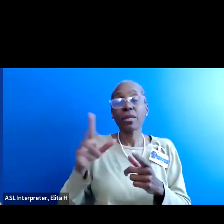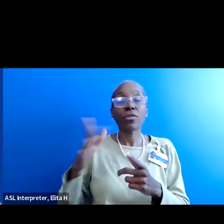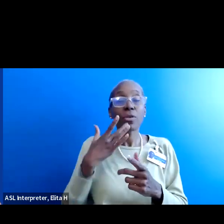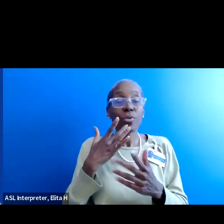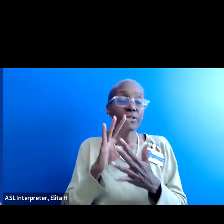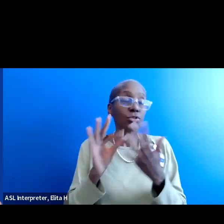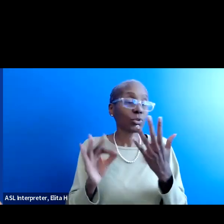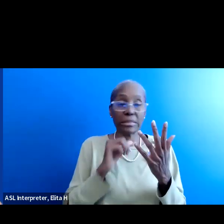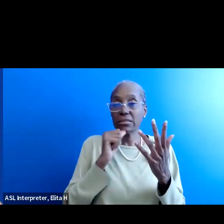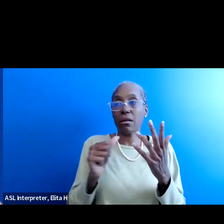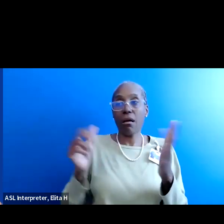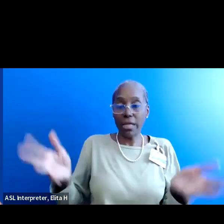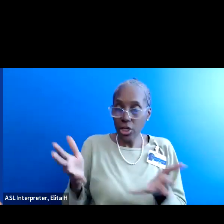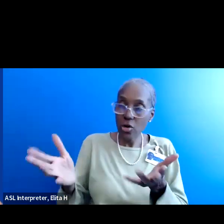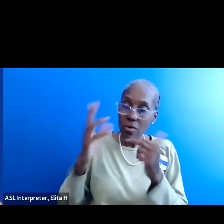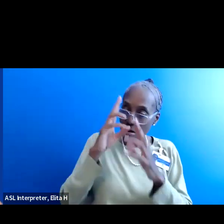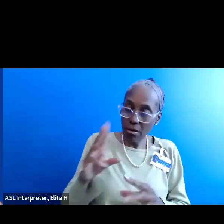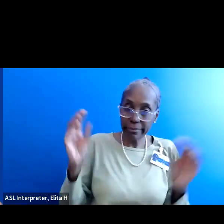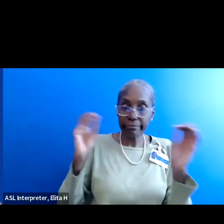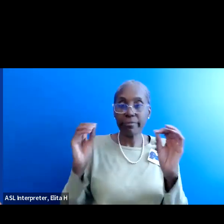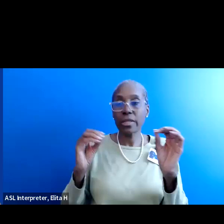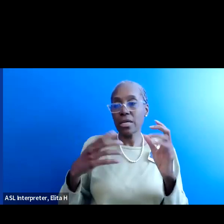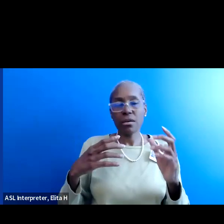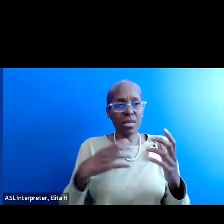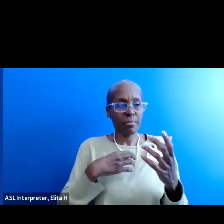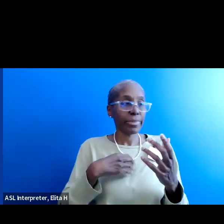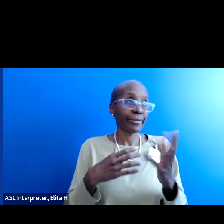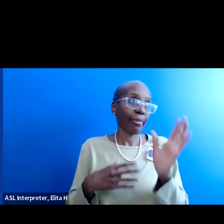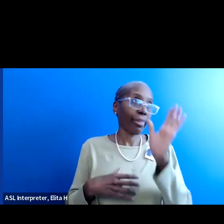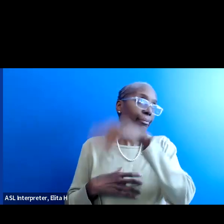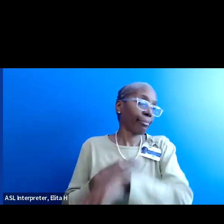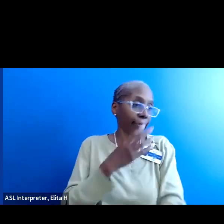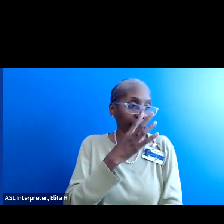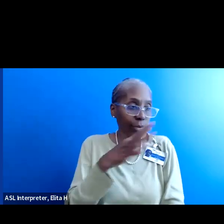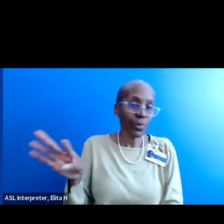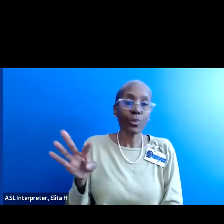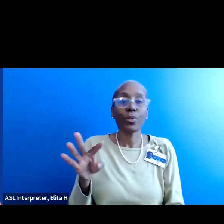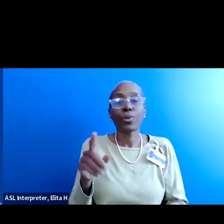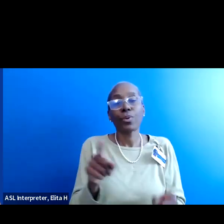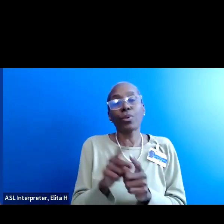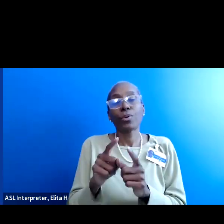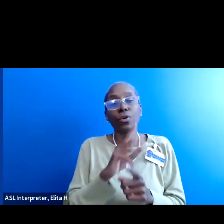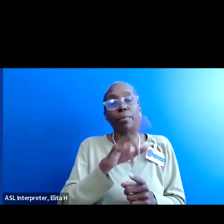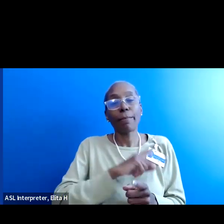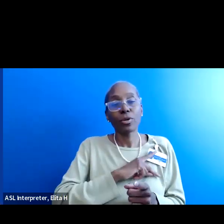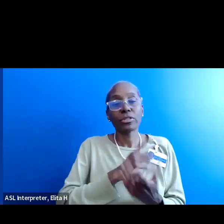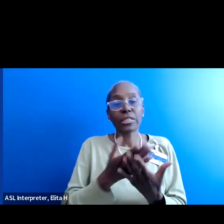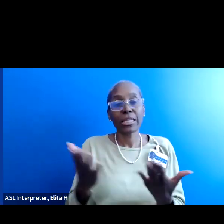are not being encouraged or honored and complaints are ignored, as well as missing personal items or funds.